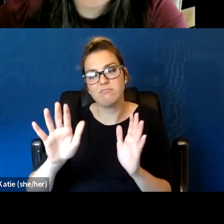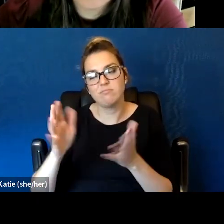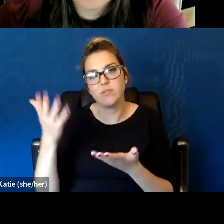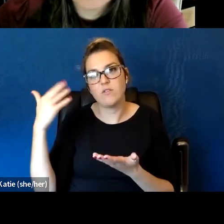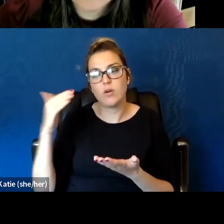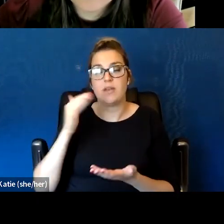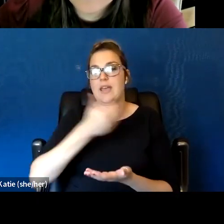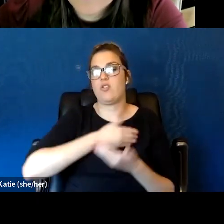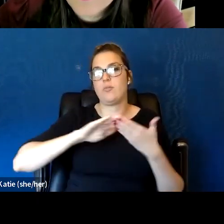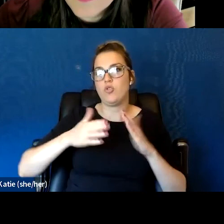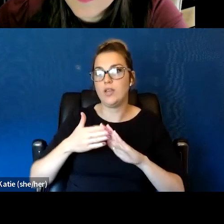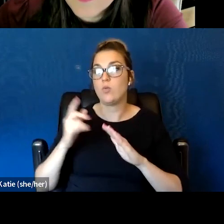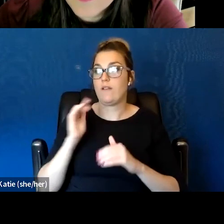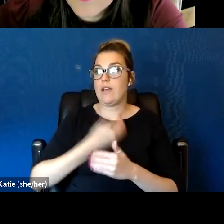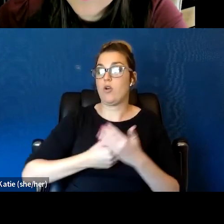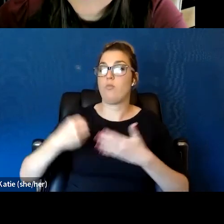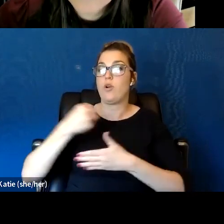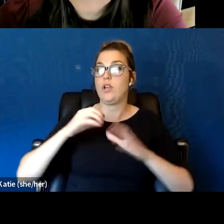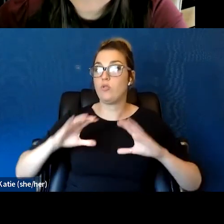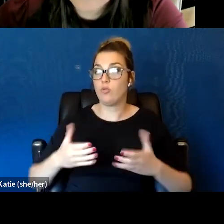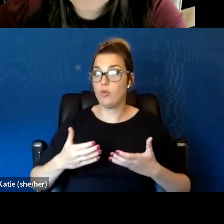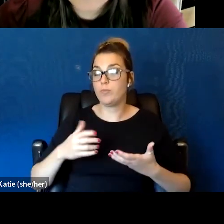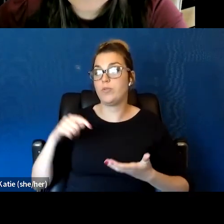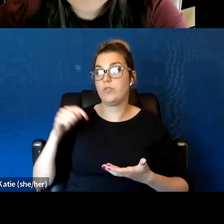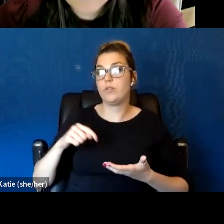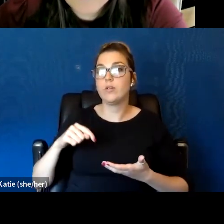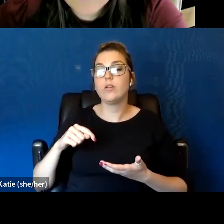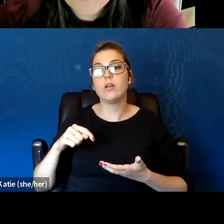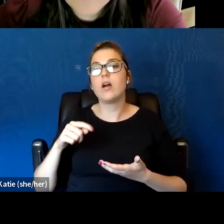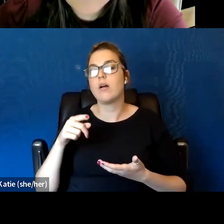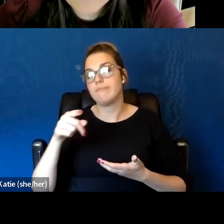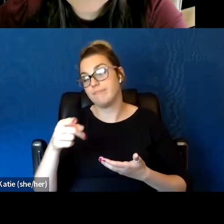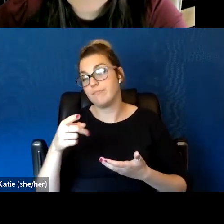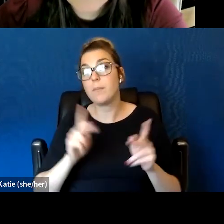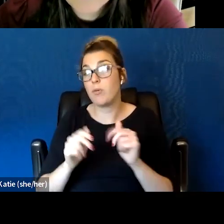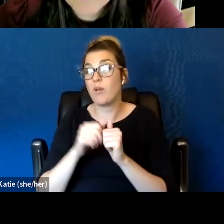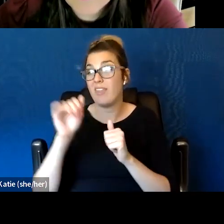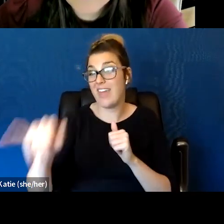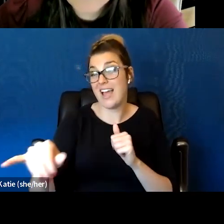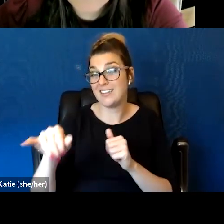one of our priority groups to be people who are in that exact situation. They're in permanent supportive housing,